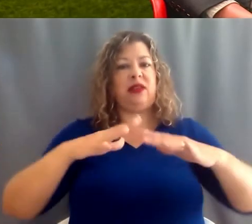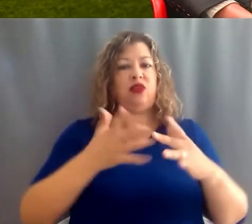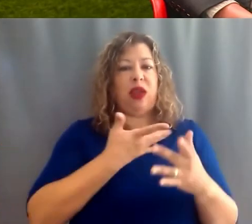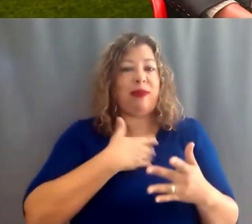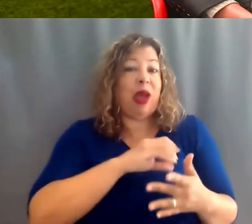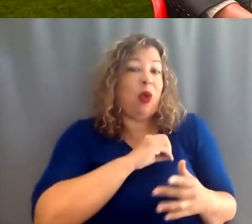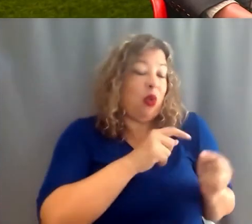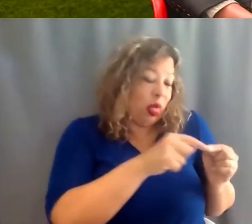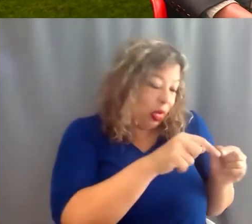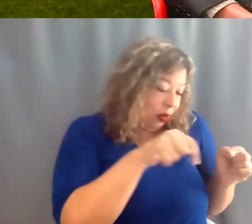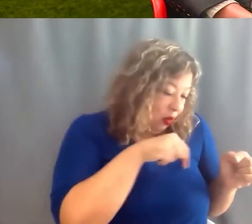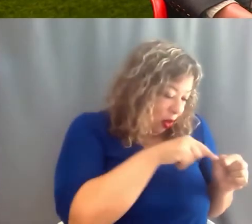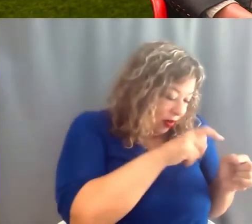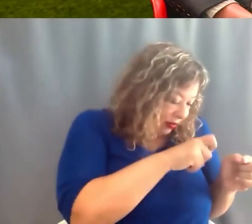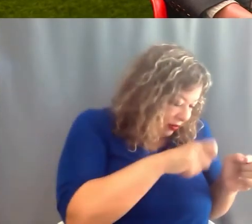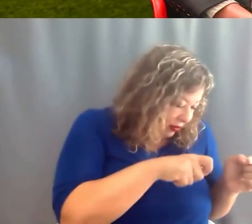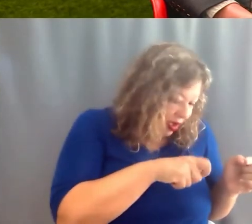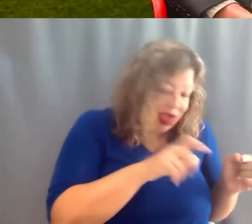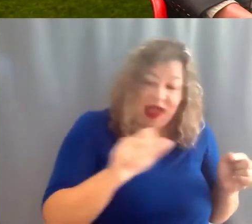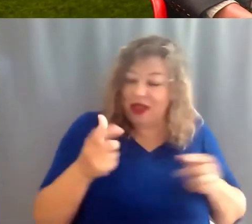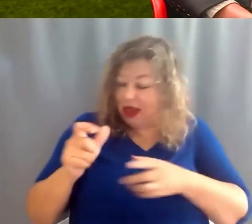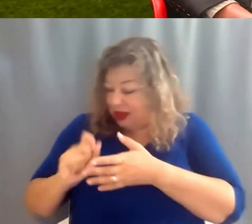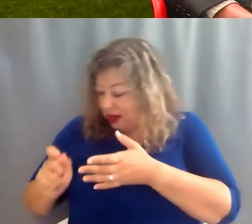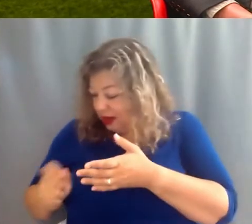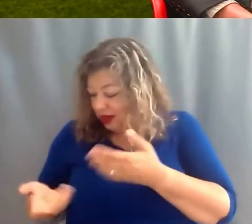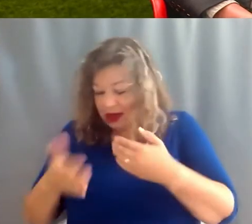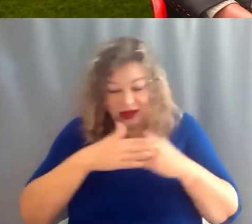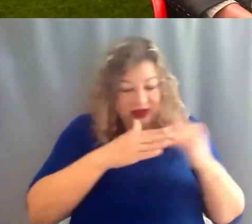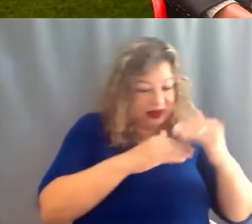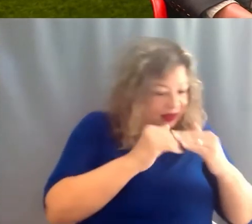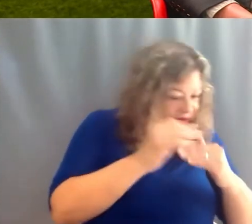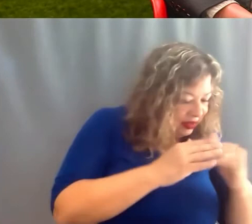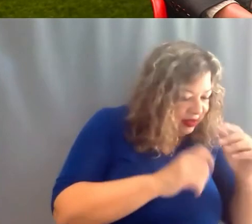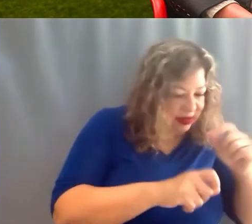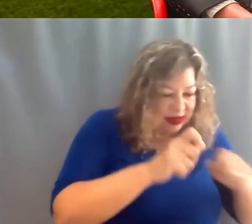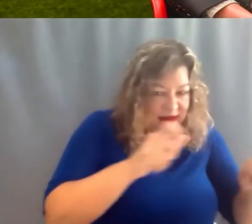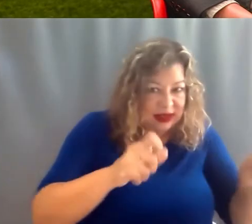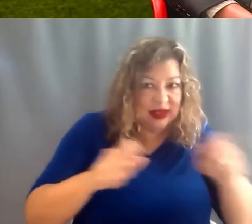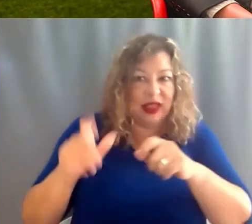something on top and put something on top. That's where I think as well.